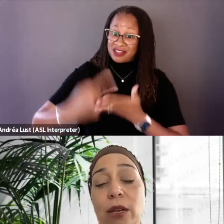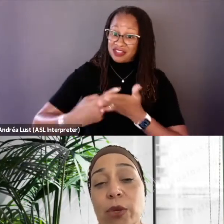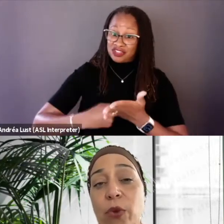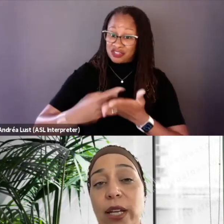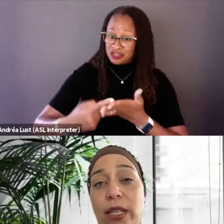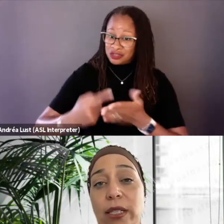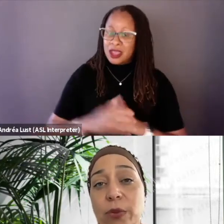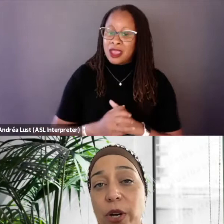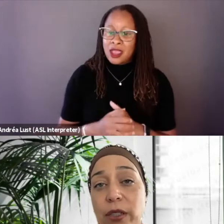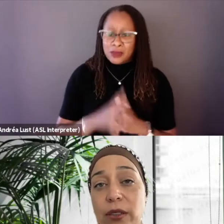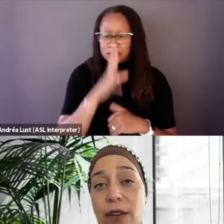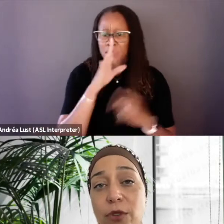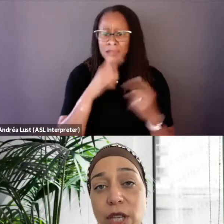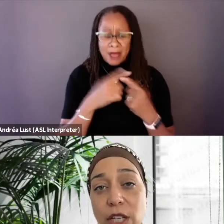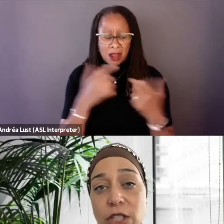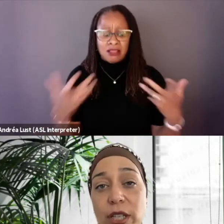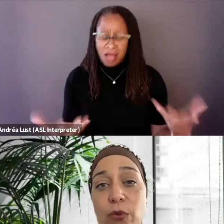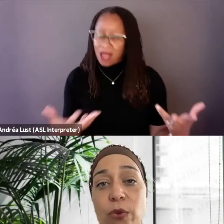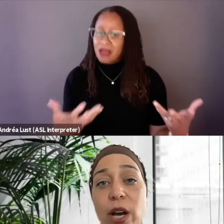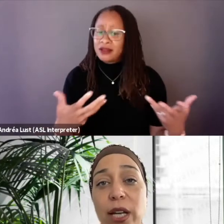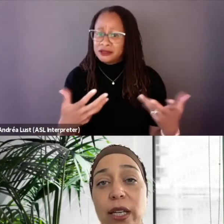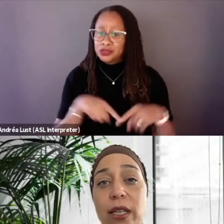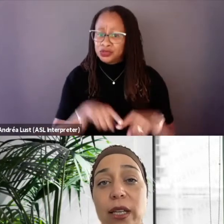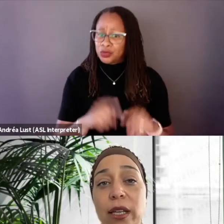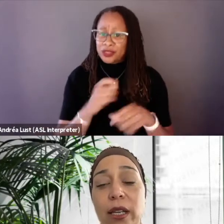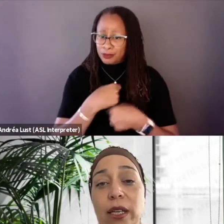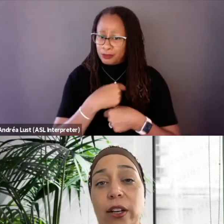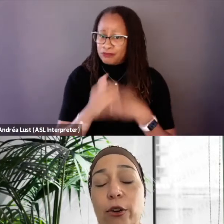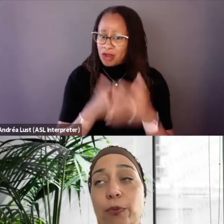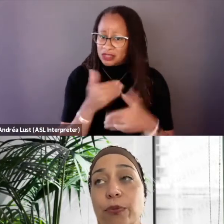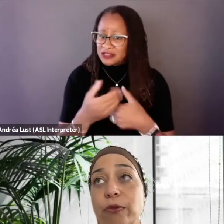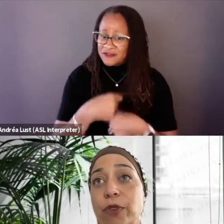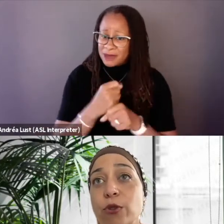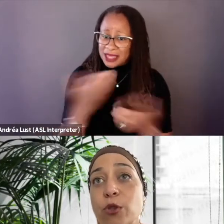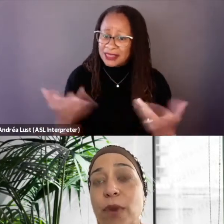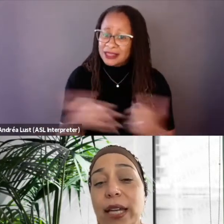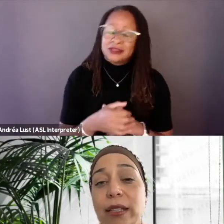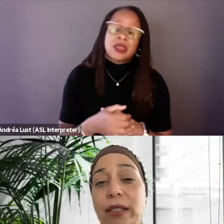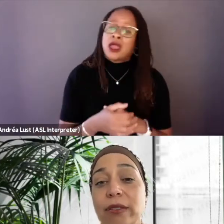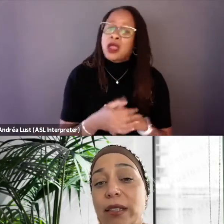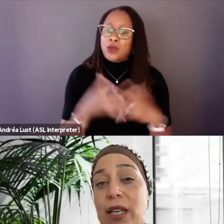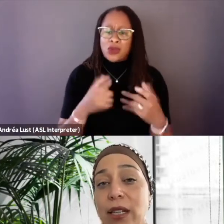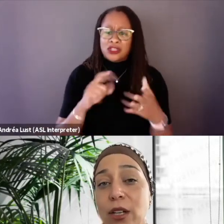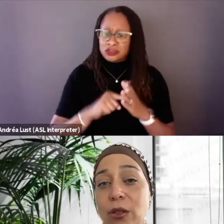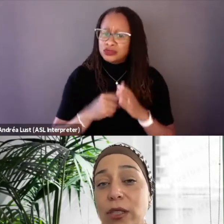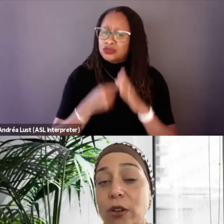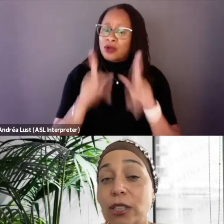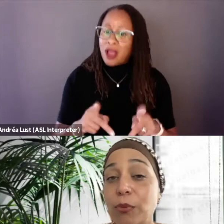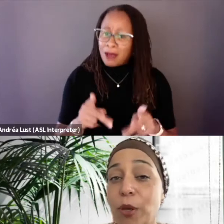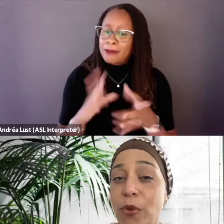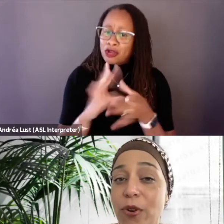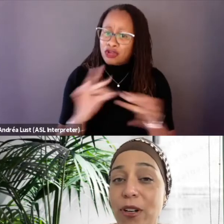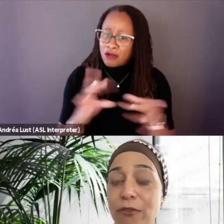that we wanted it to spark conversation that we wanted, you know, folks who might think they know to know a little bit more,